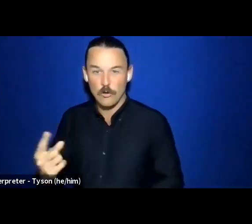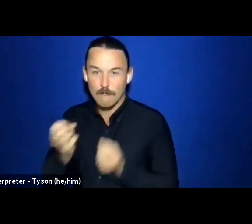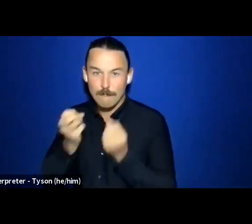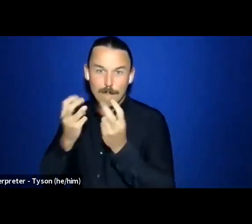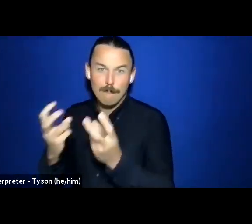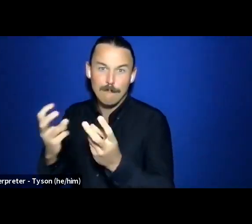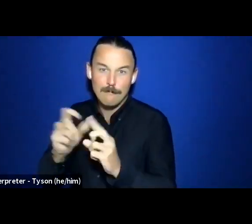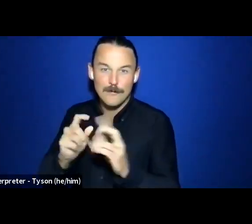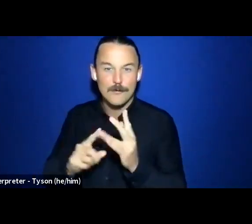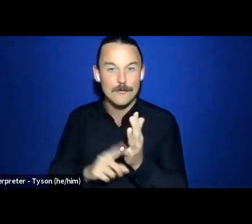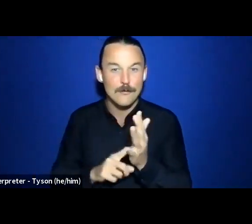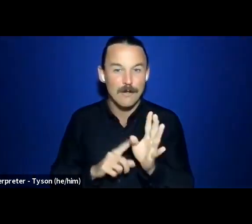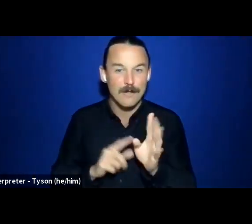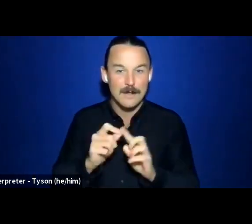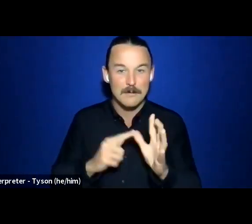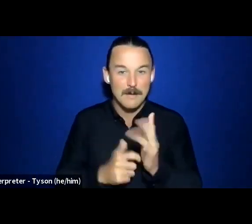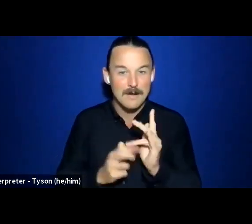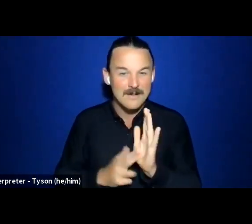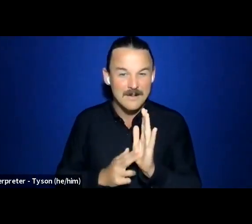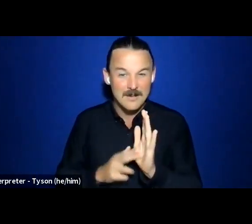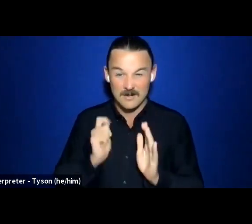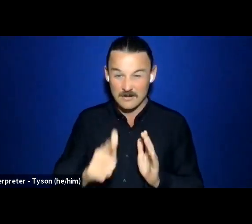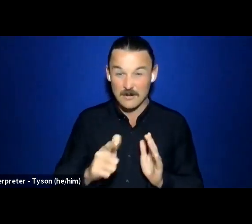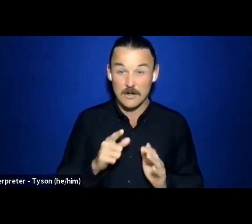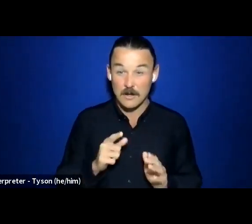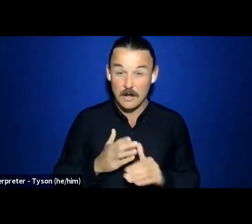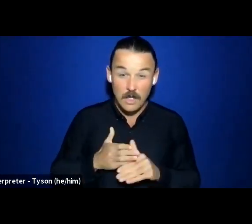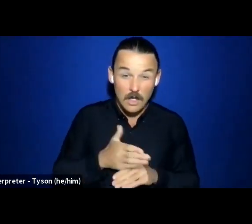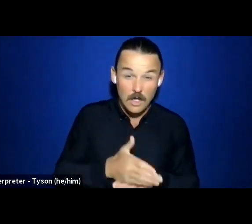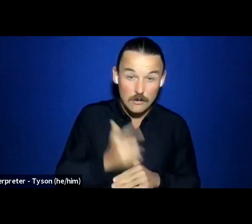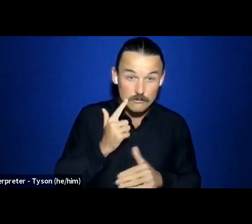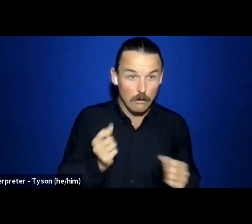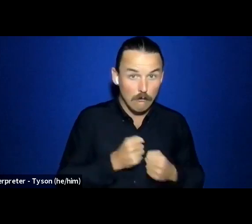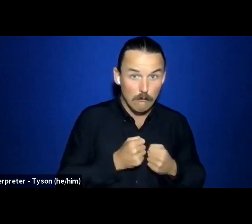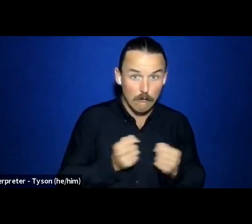lung Dolly Parton.